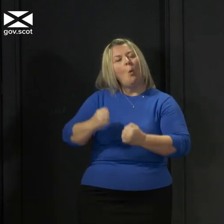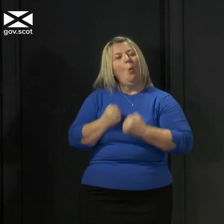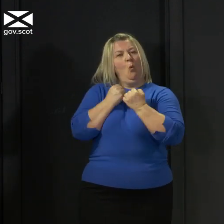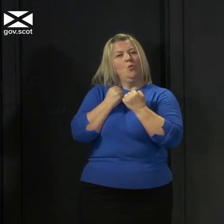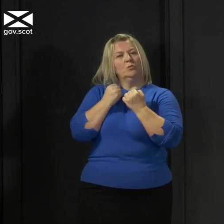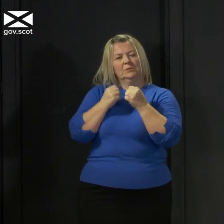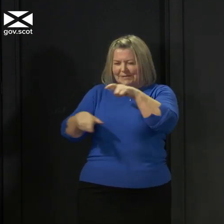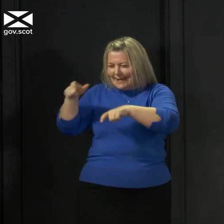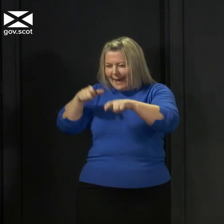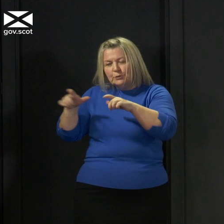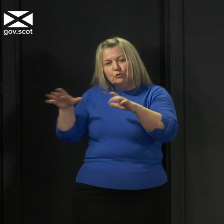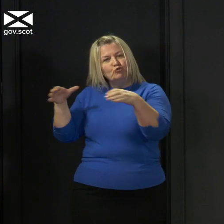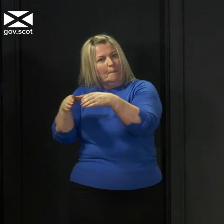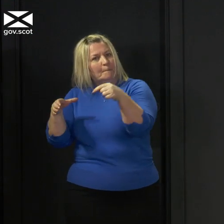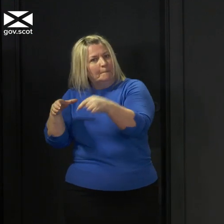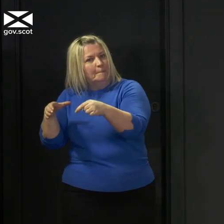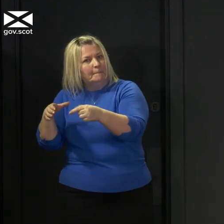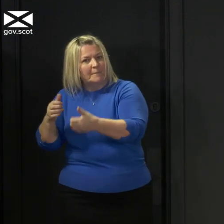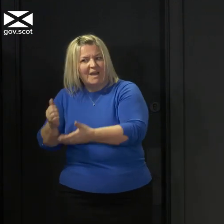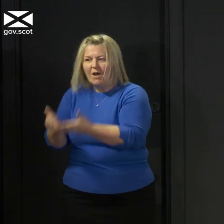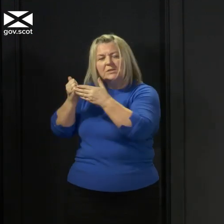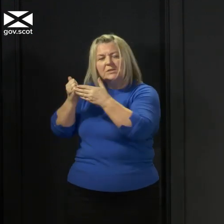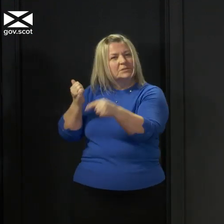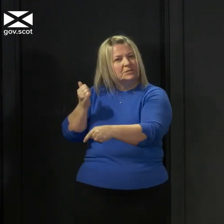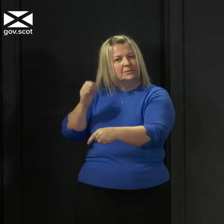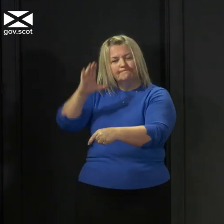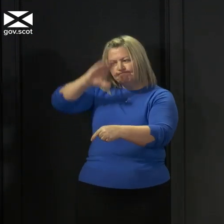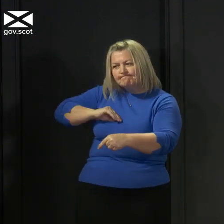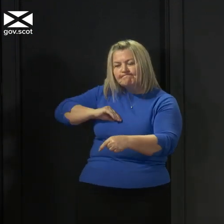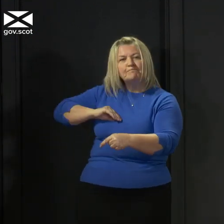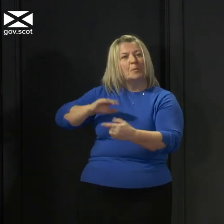additional root note very Scottish tailored and Scottish